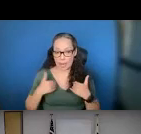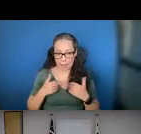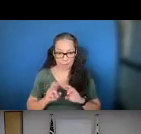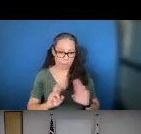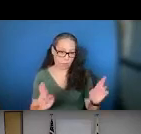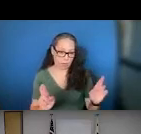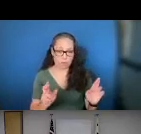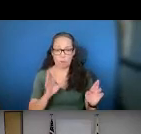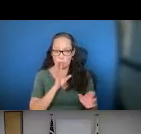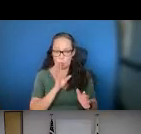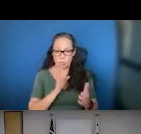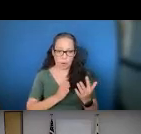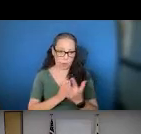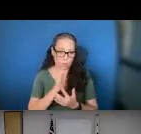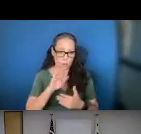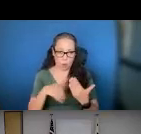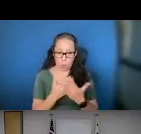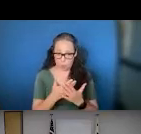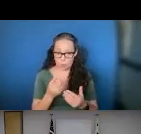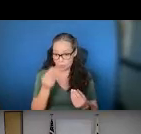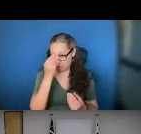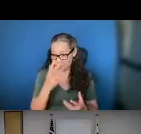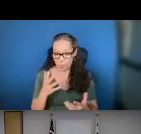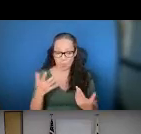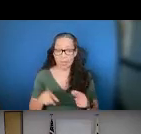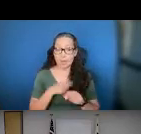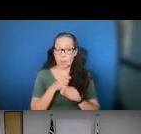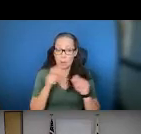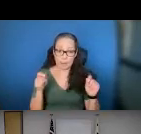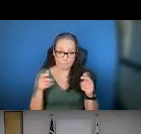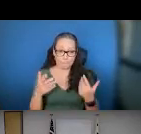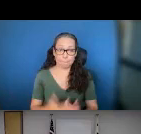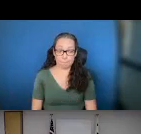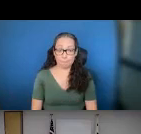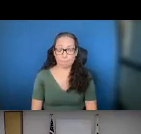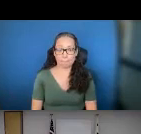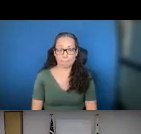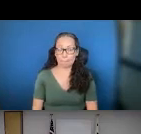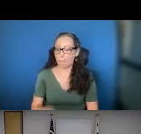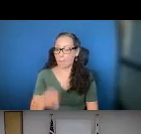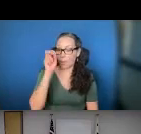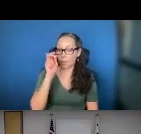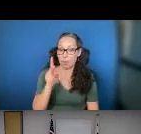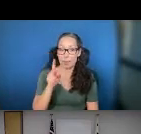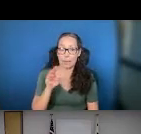to talk through all of them just so you know and then we'll wrap up okay so meeting objectives as